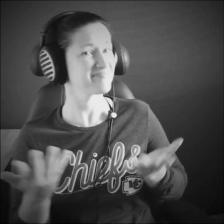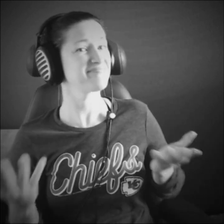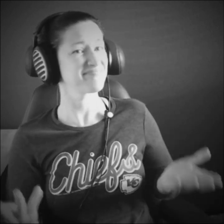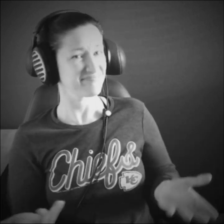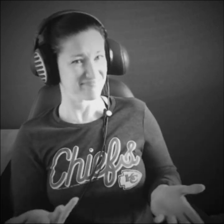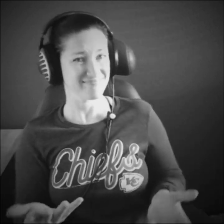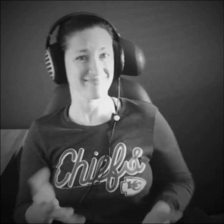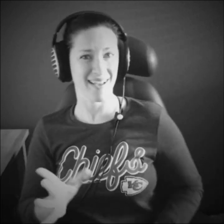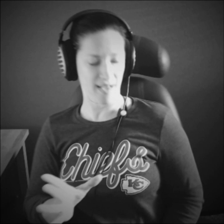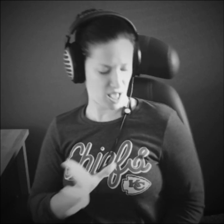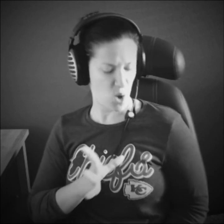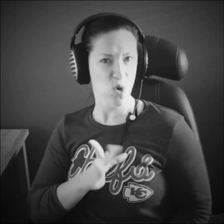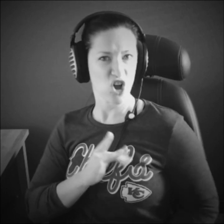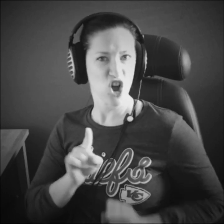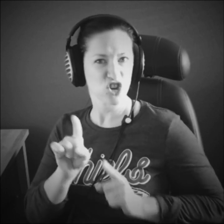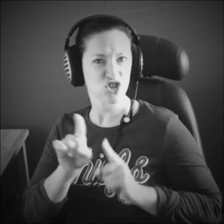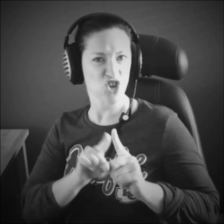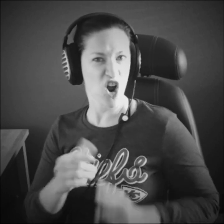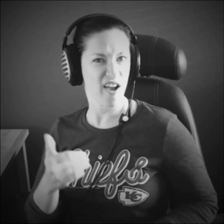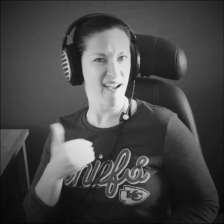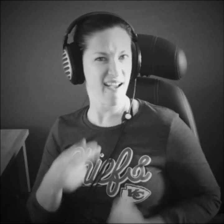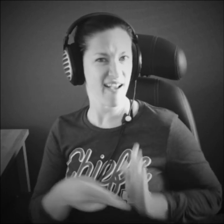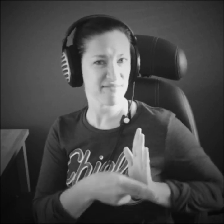carryin' our stars, and we know just